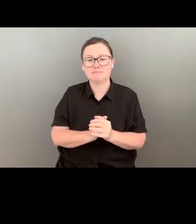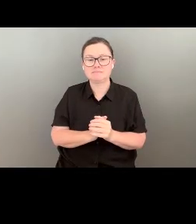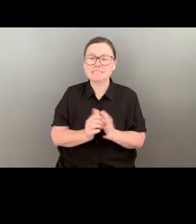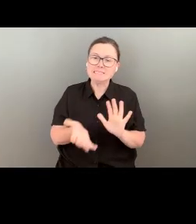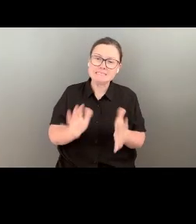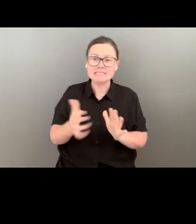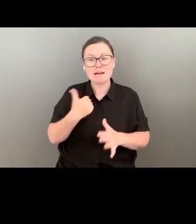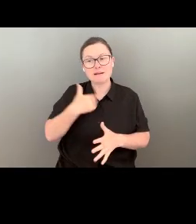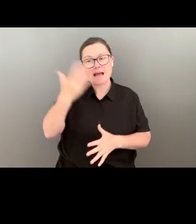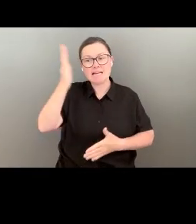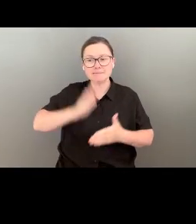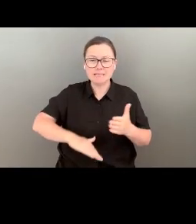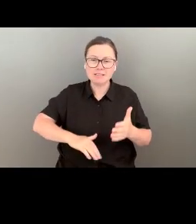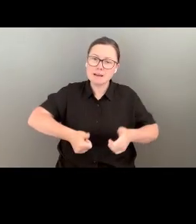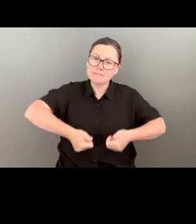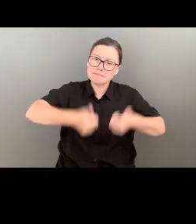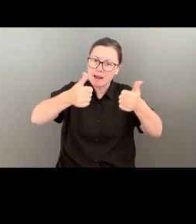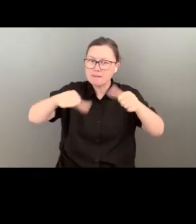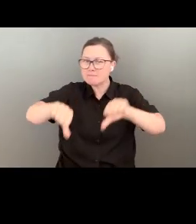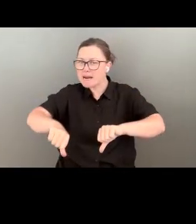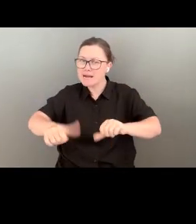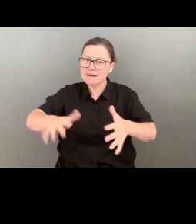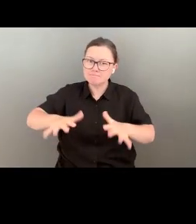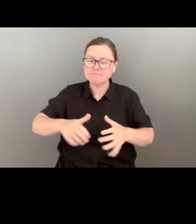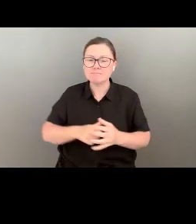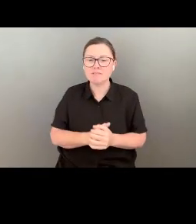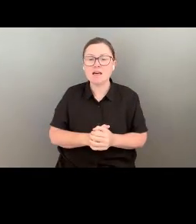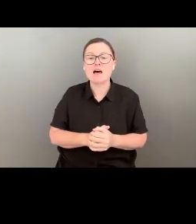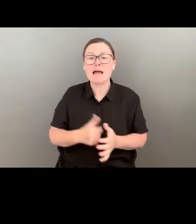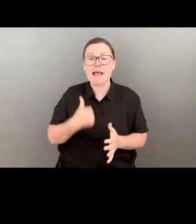So I found myself crammed next to sweaty people.